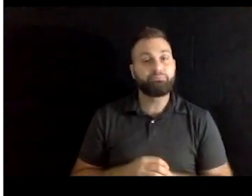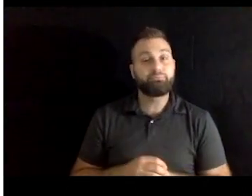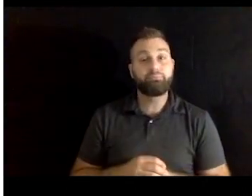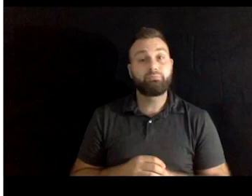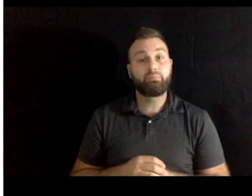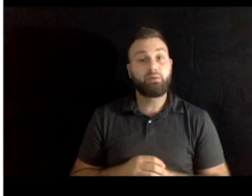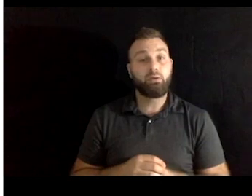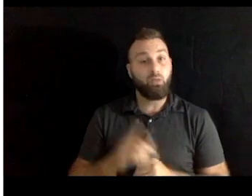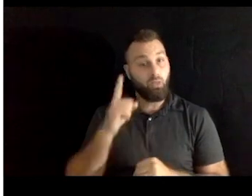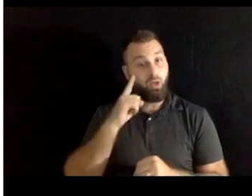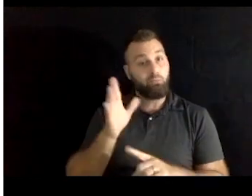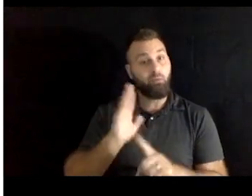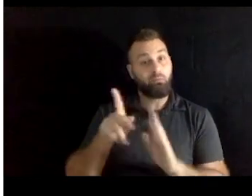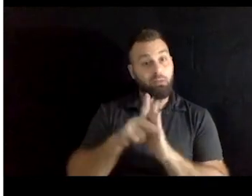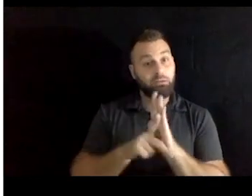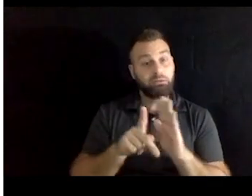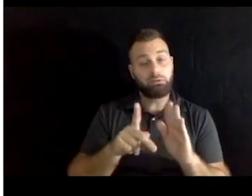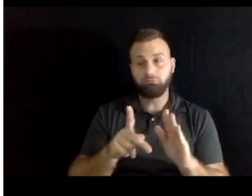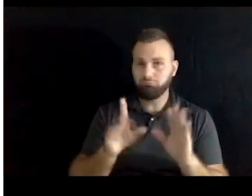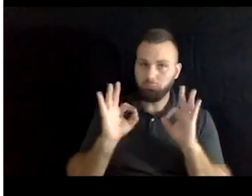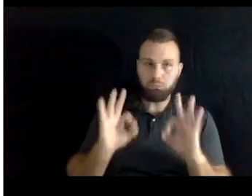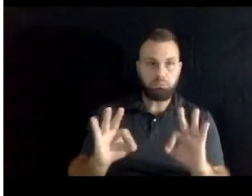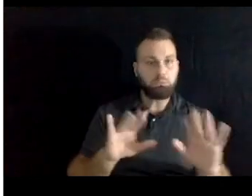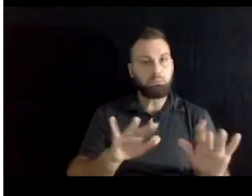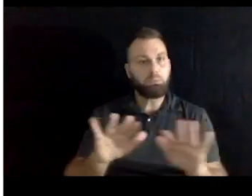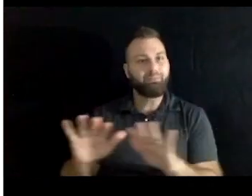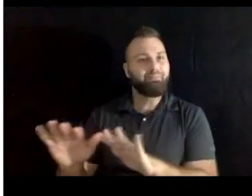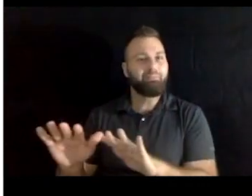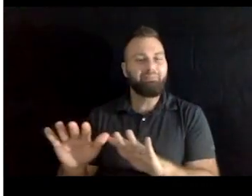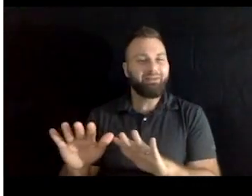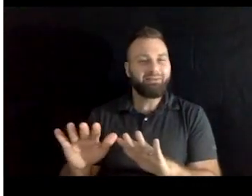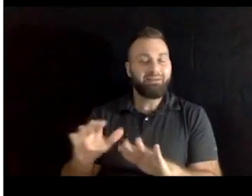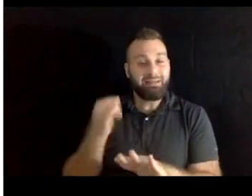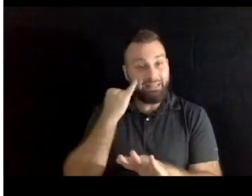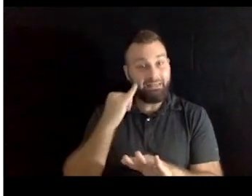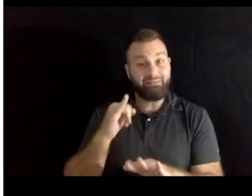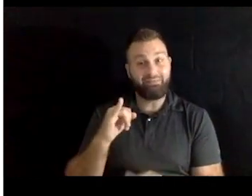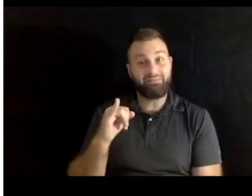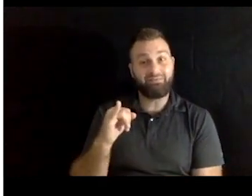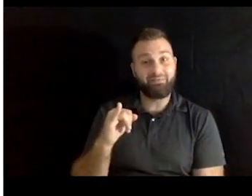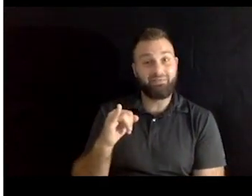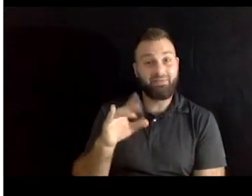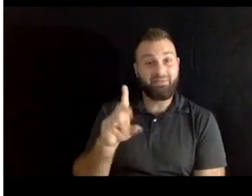we probably would not have invested all the time and resources and effort